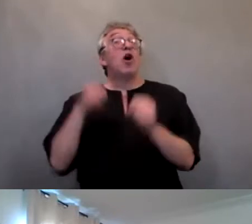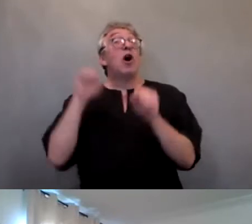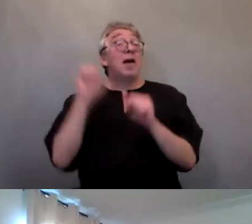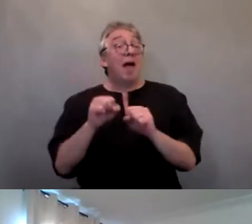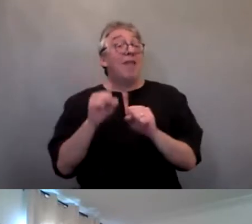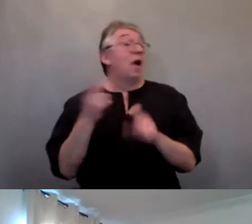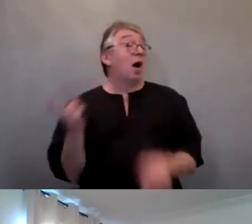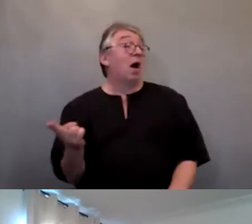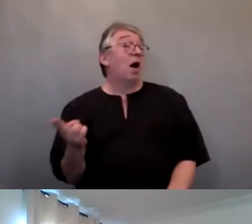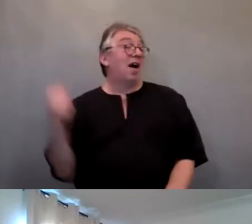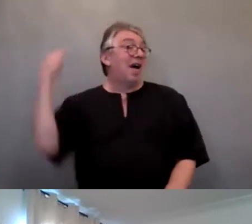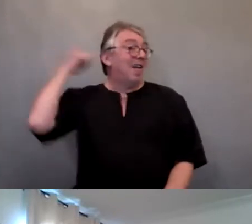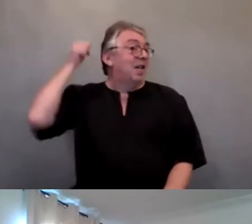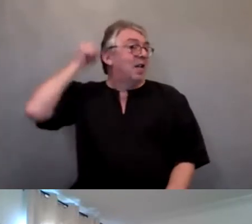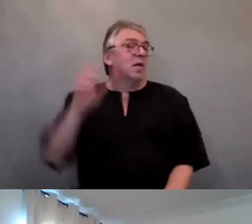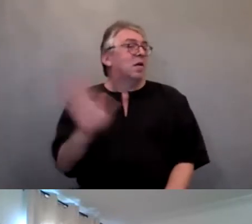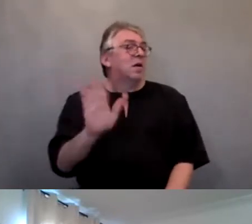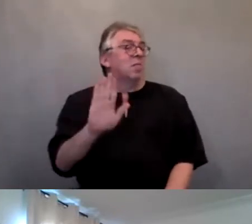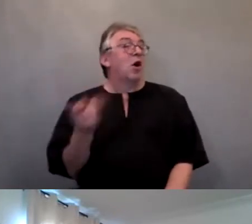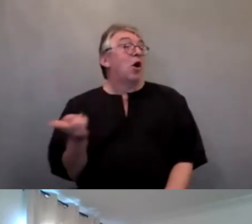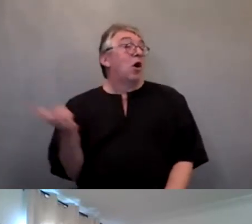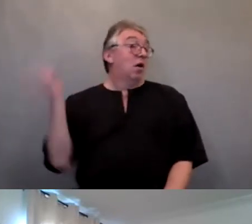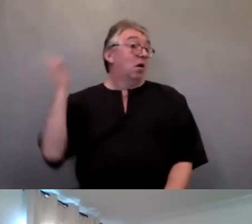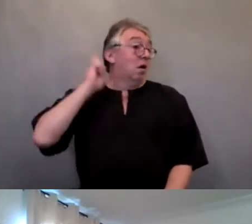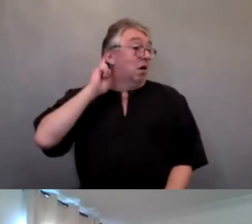but every five years, it is possible to